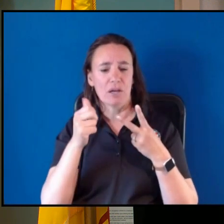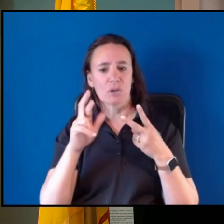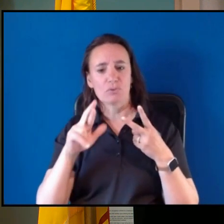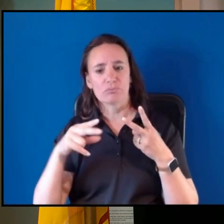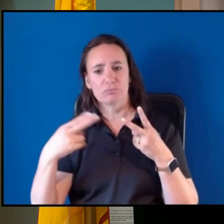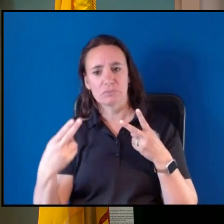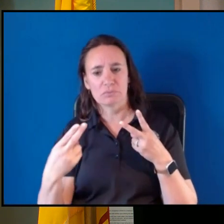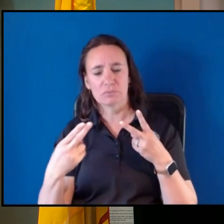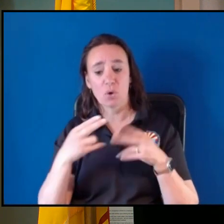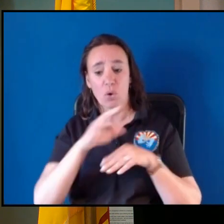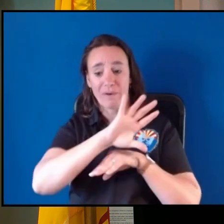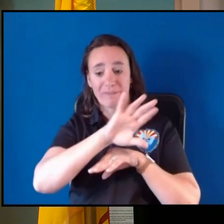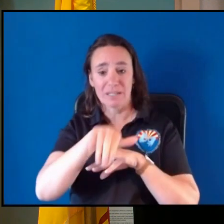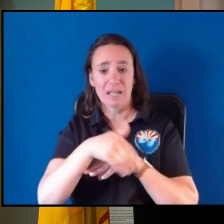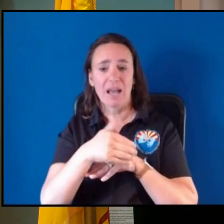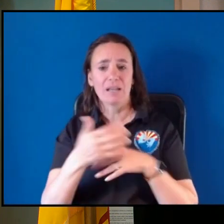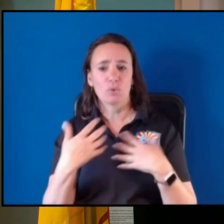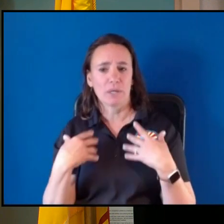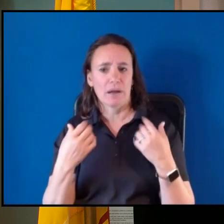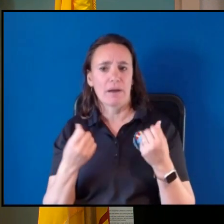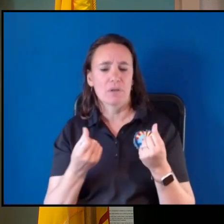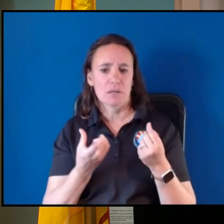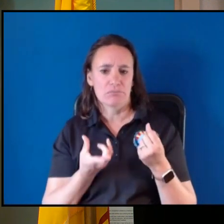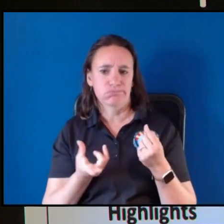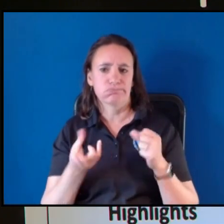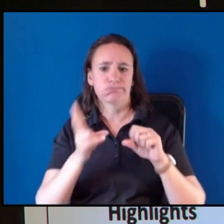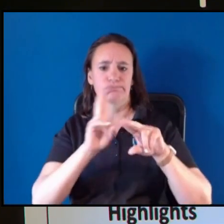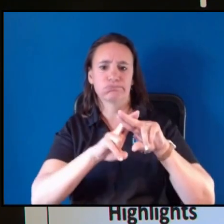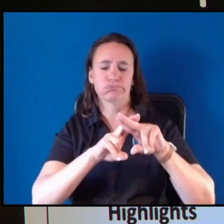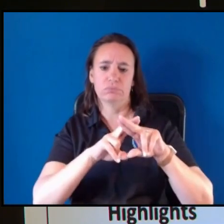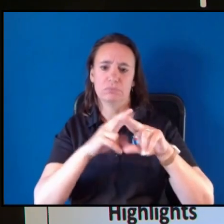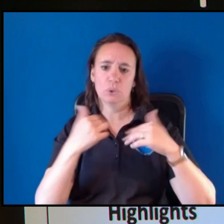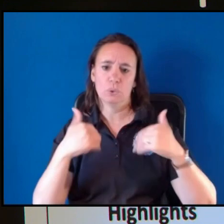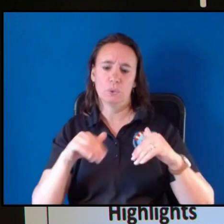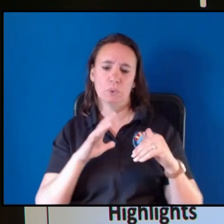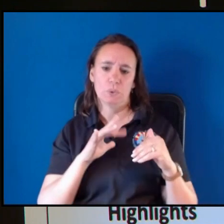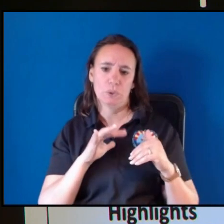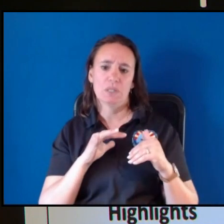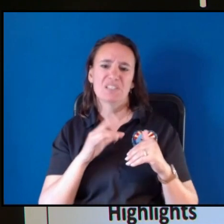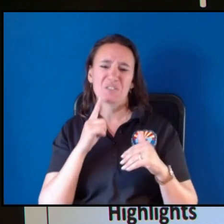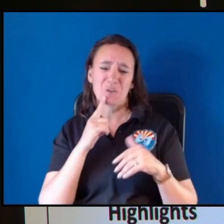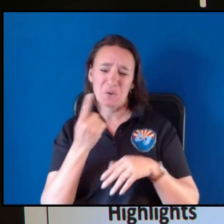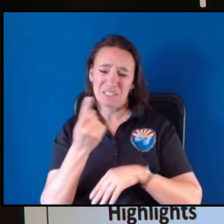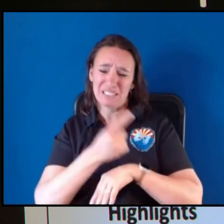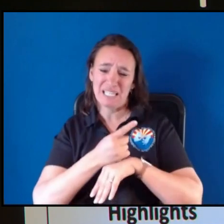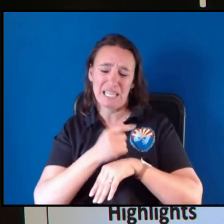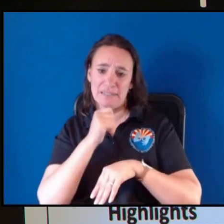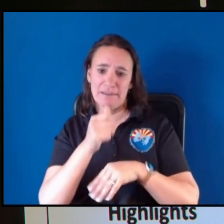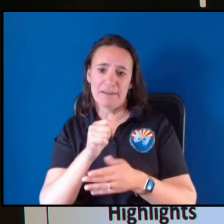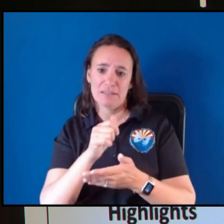that's really helpful and during the day we don't get nearly as dry so we start adding those good chances of